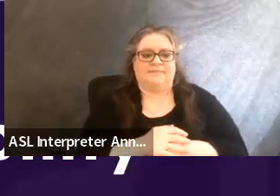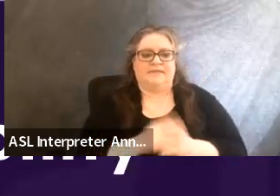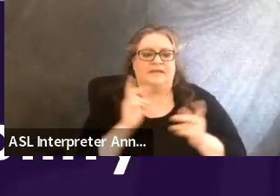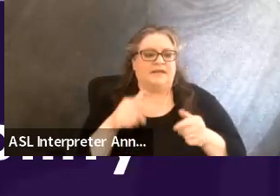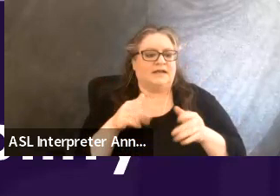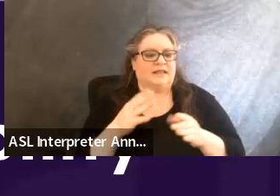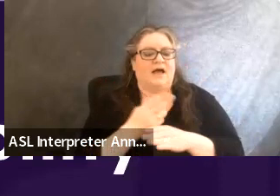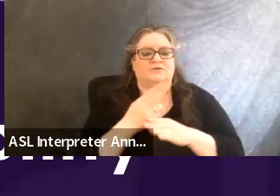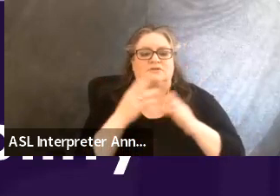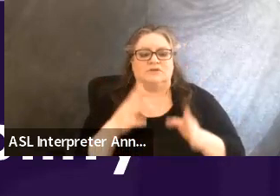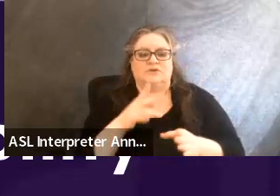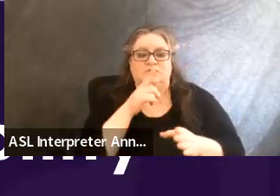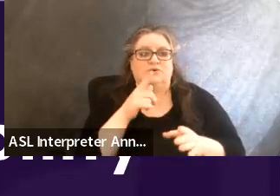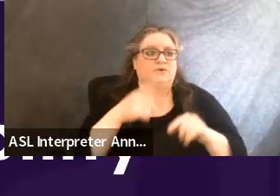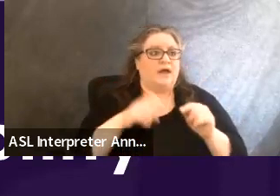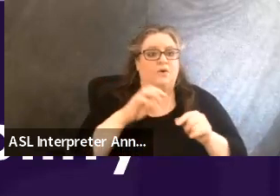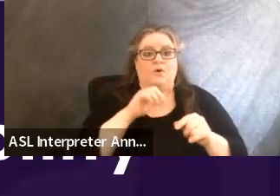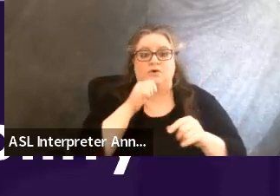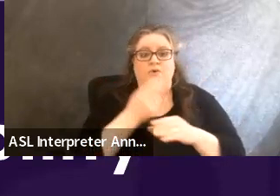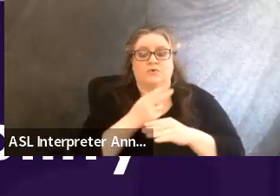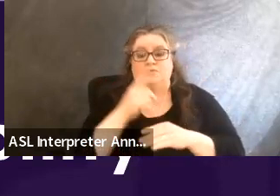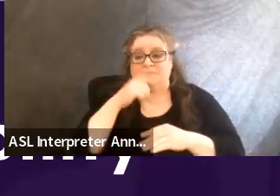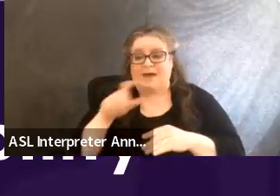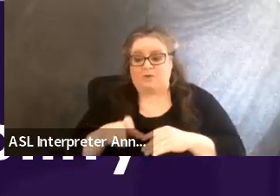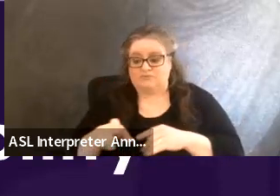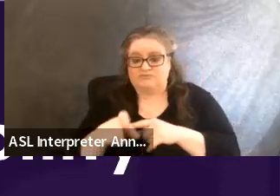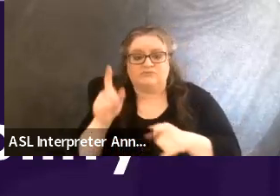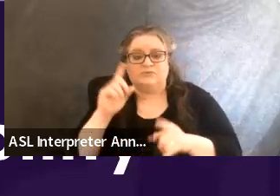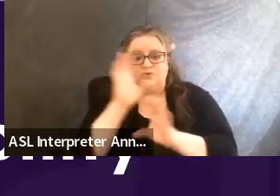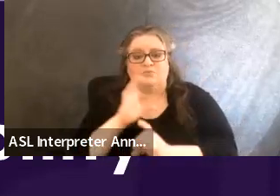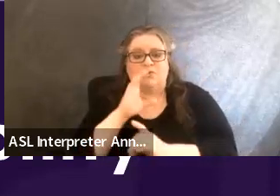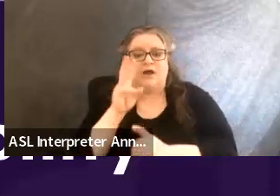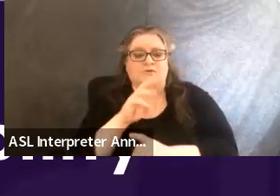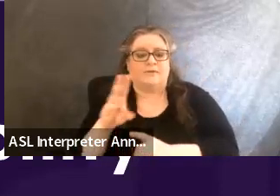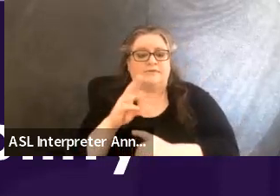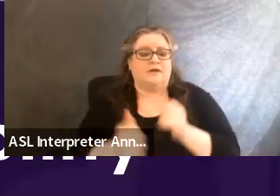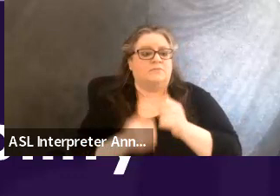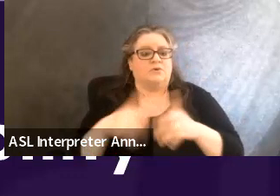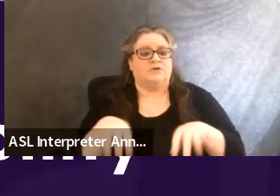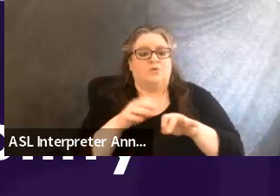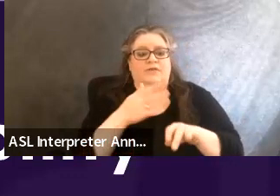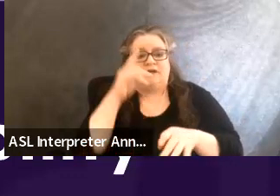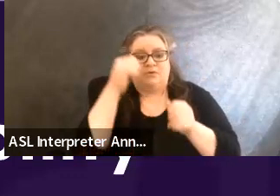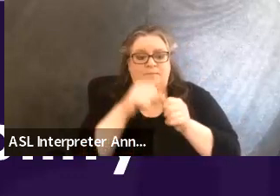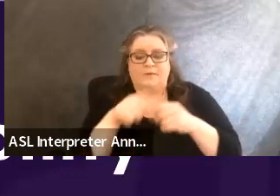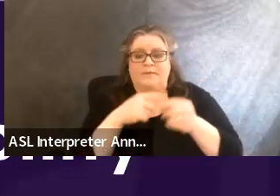who can't or don't use a mouse to browse your website. One of the most important things to remember about keyboard accessibility